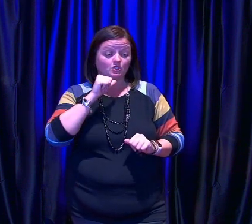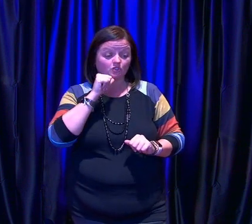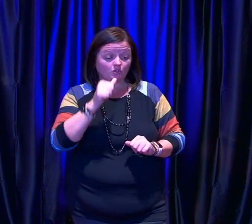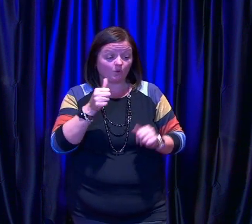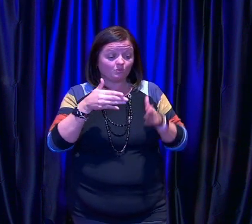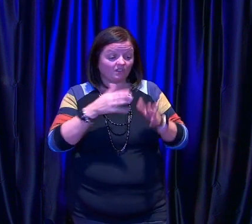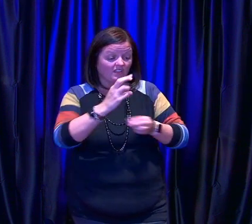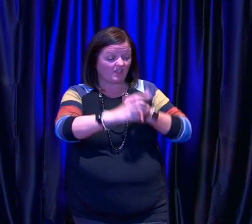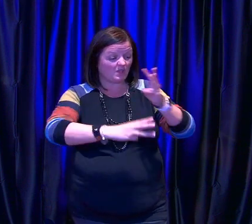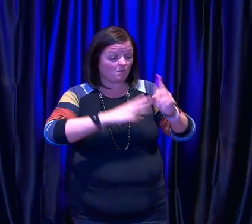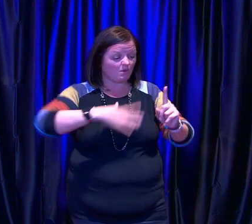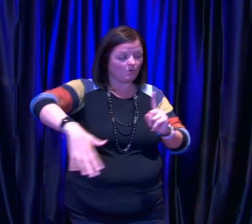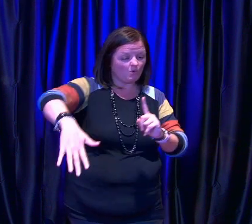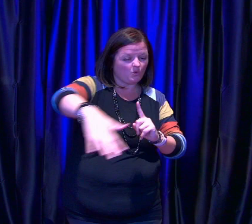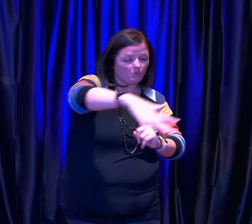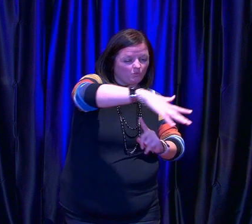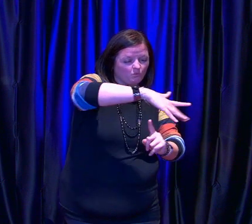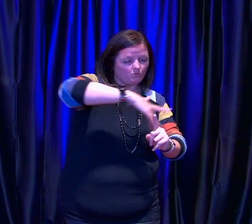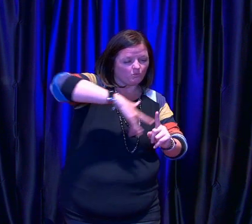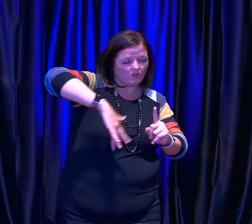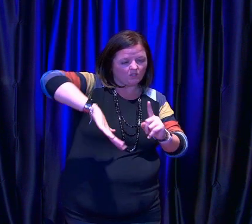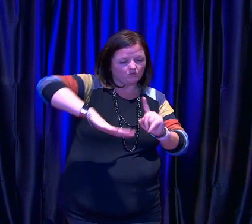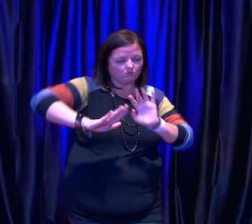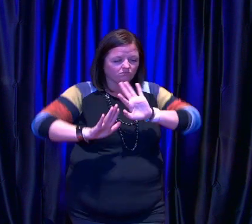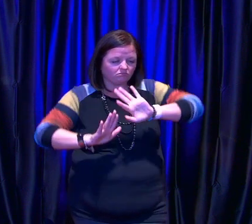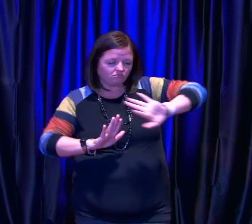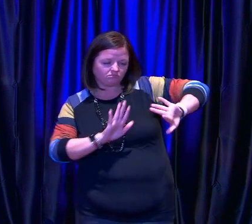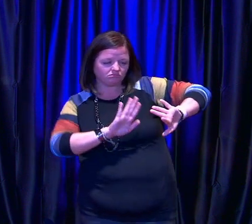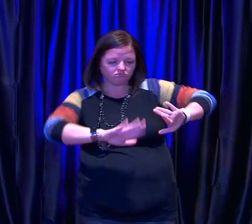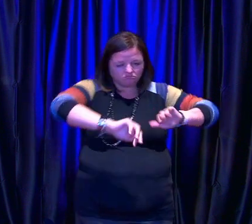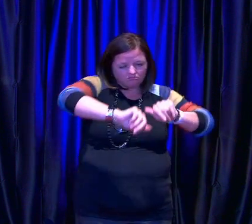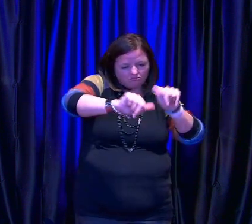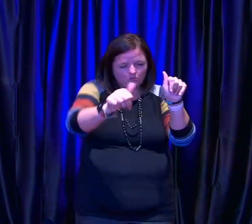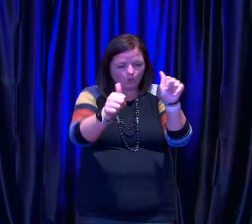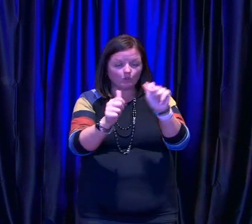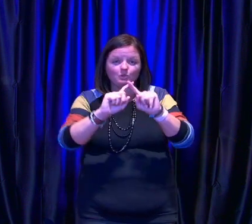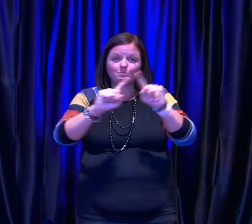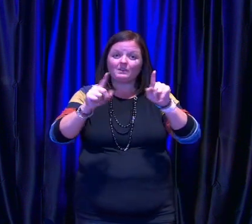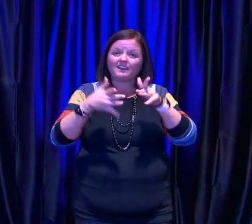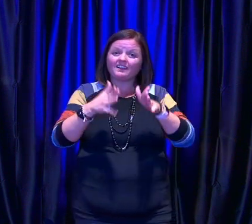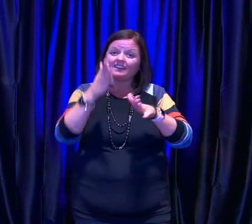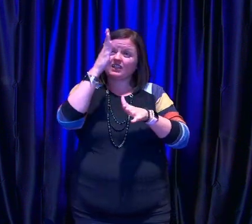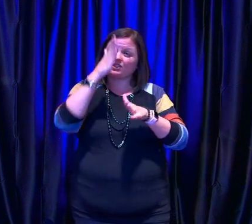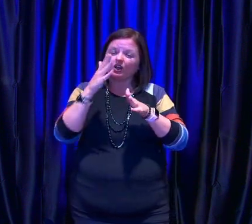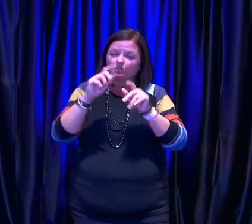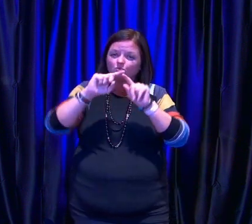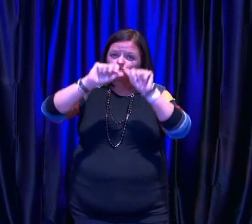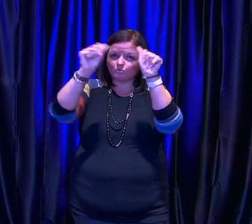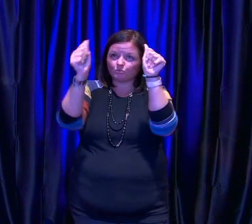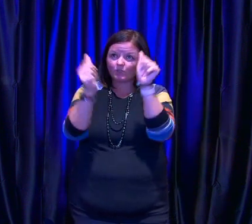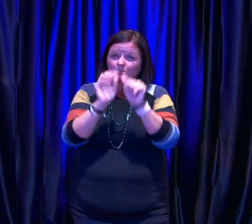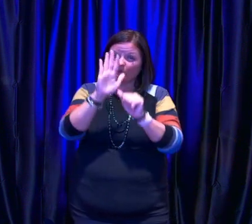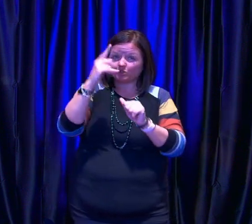around you squeeze you into its own mold but let God remold your minds from within so that